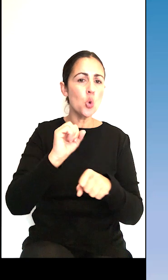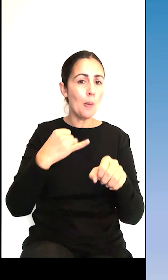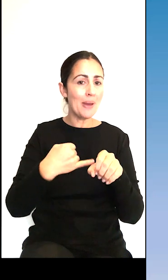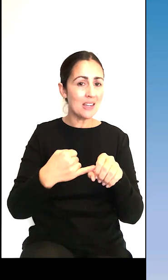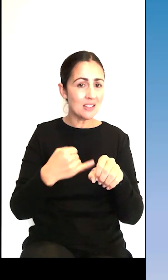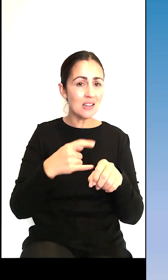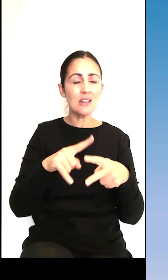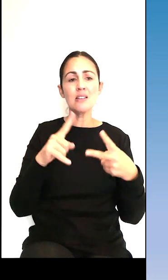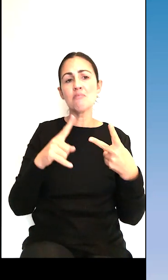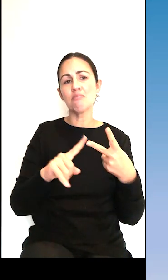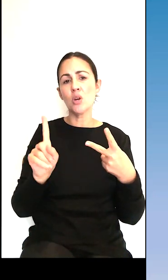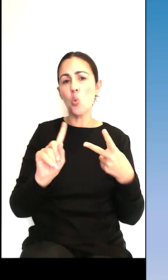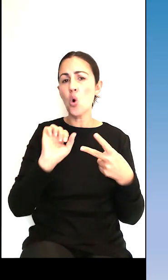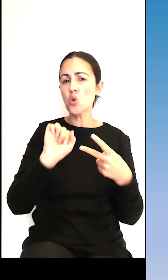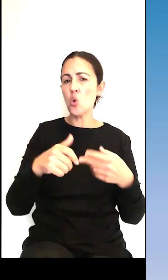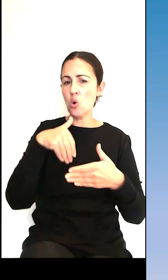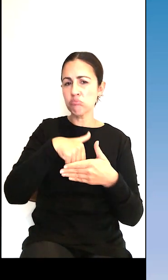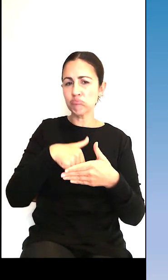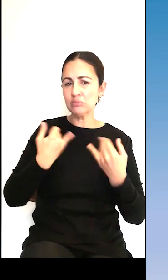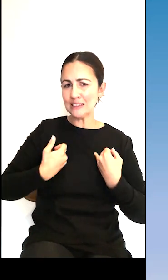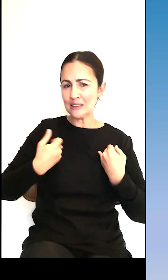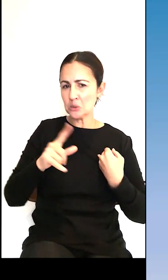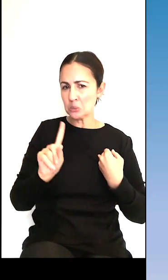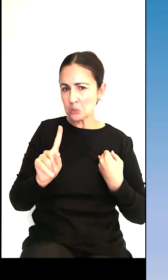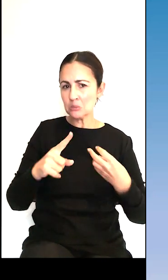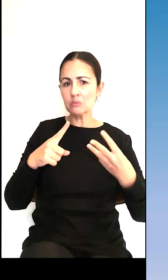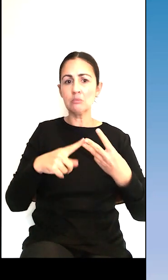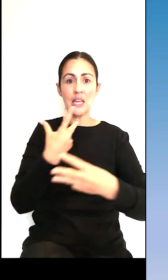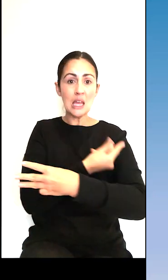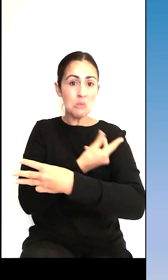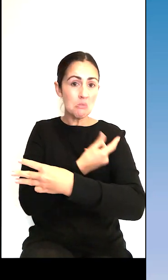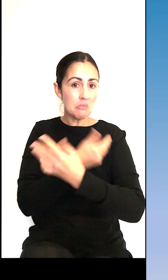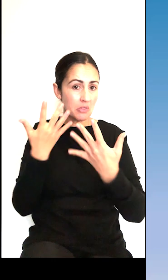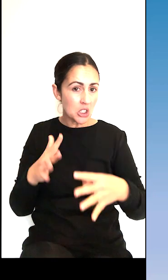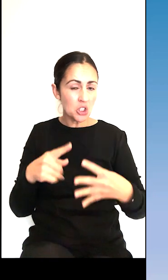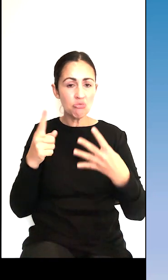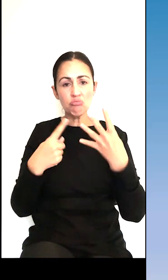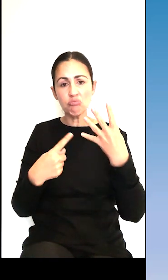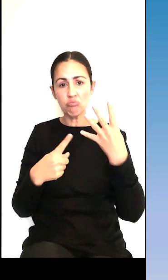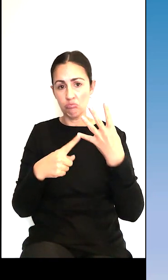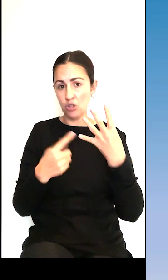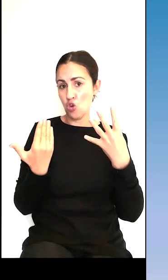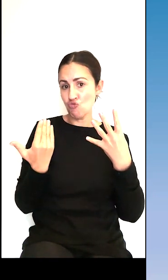on, what medical conditions they have, any immunisations they've had or any recent discharge summaries from hospital.